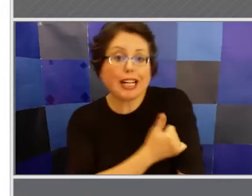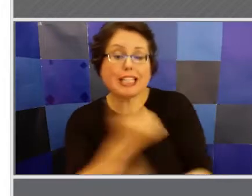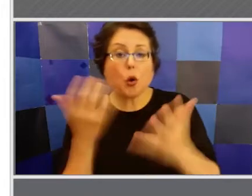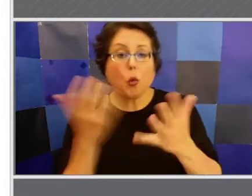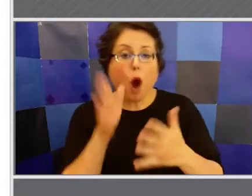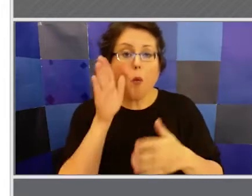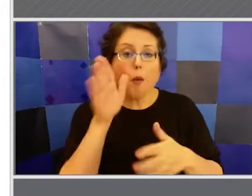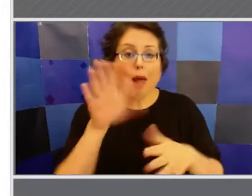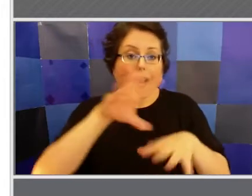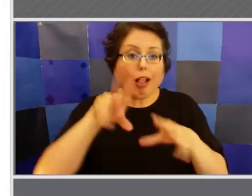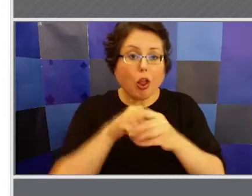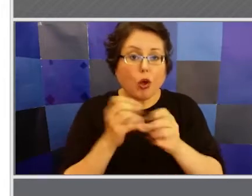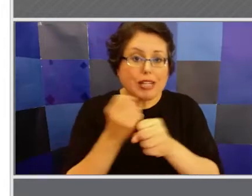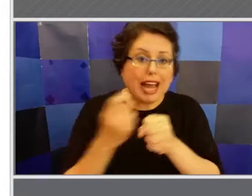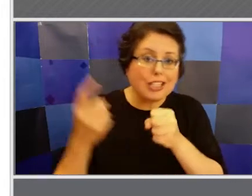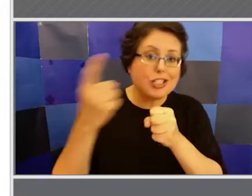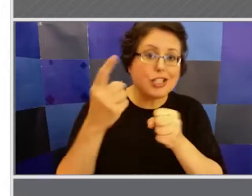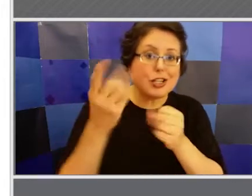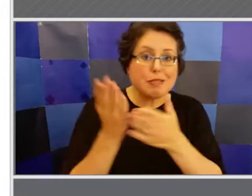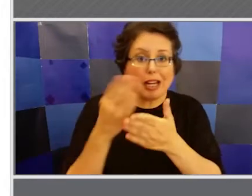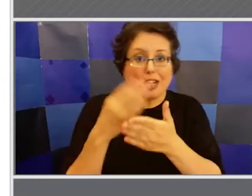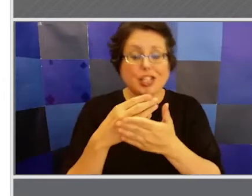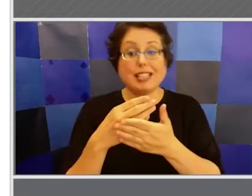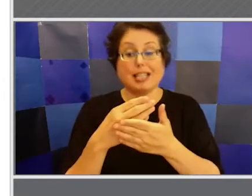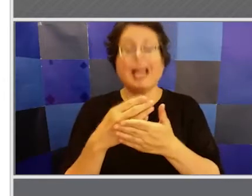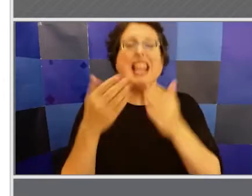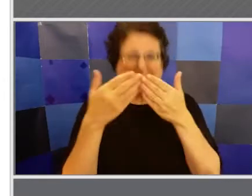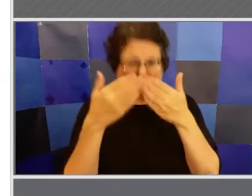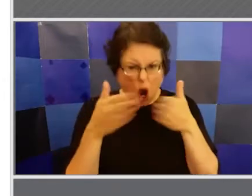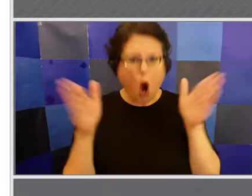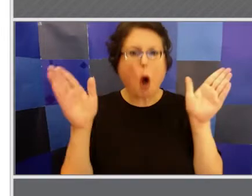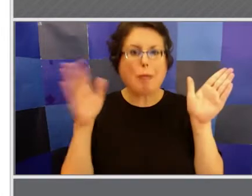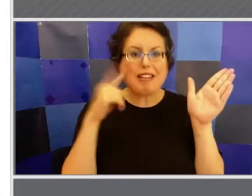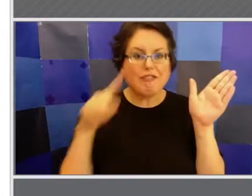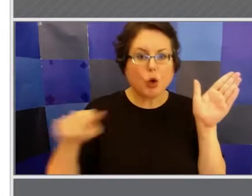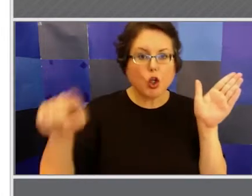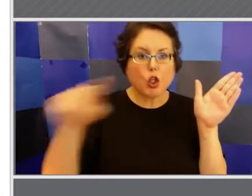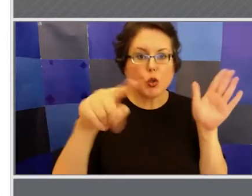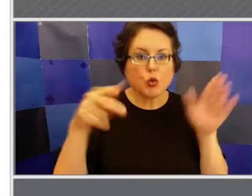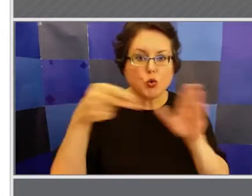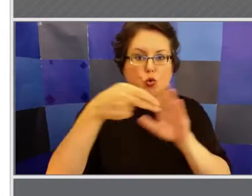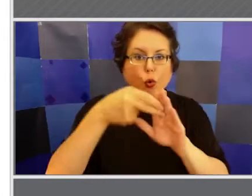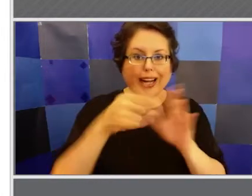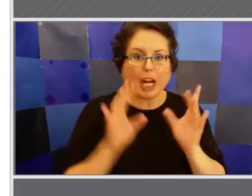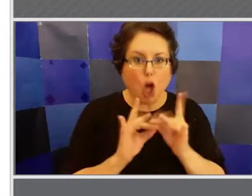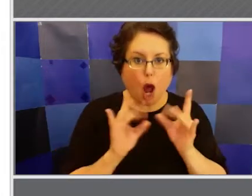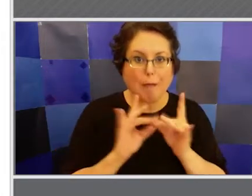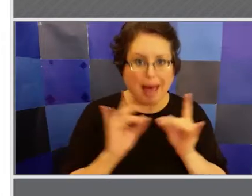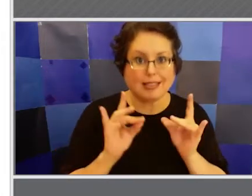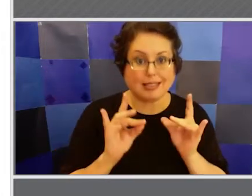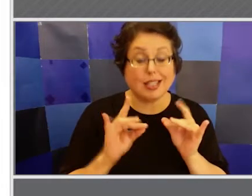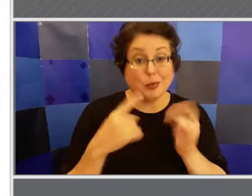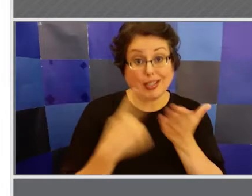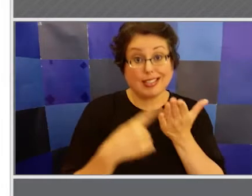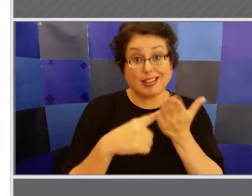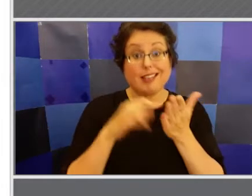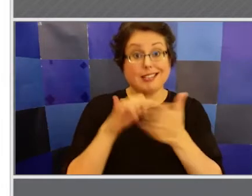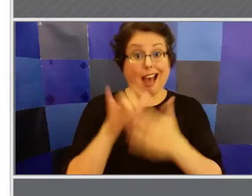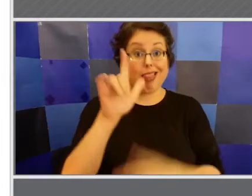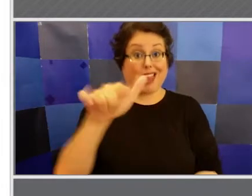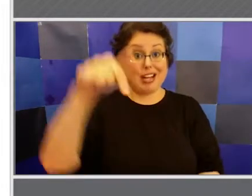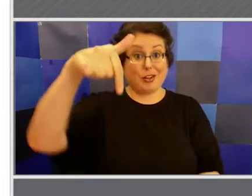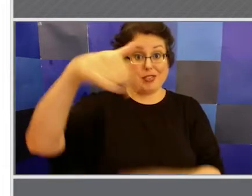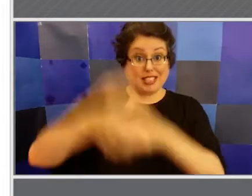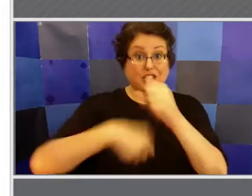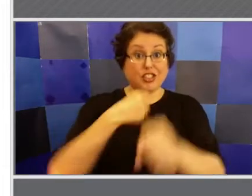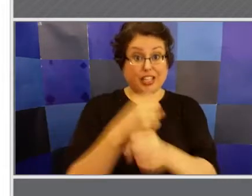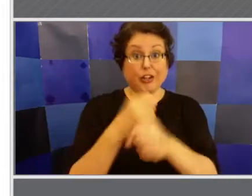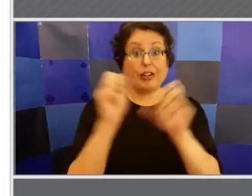Those are open to the public for attendance they're open to the public for comments, so